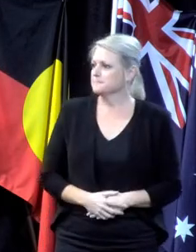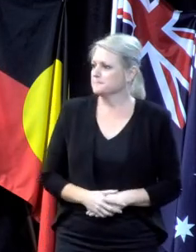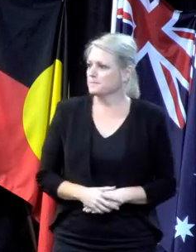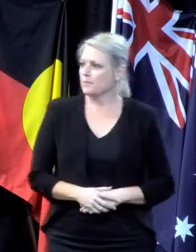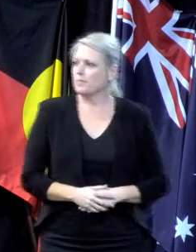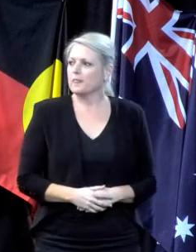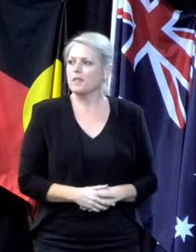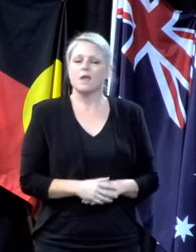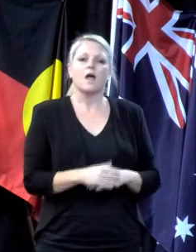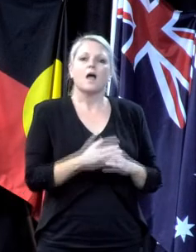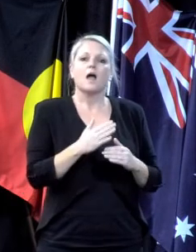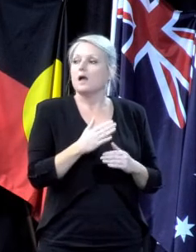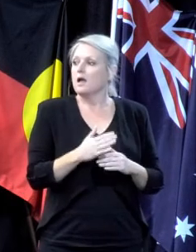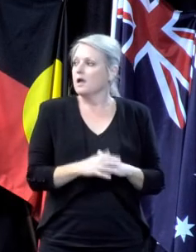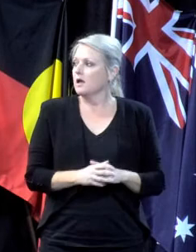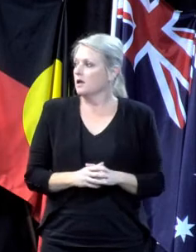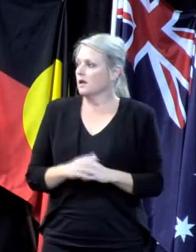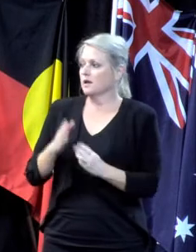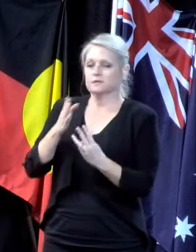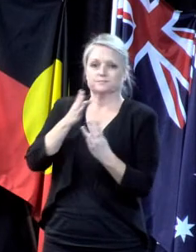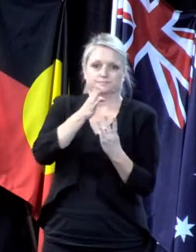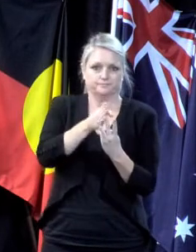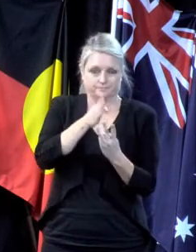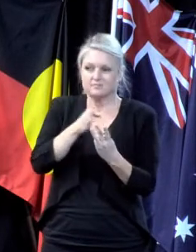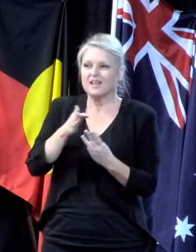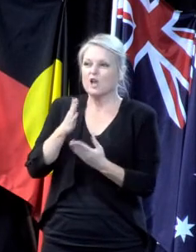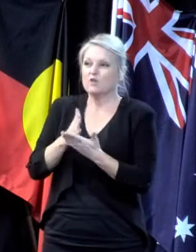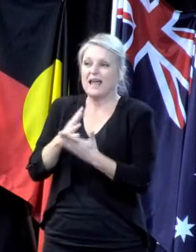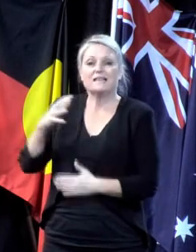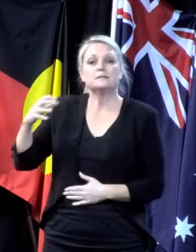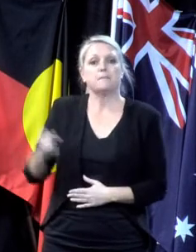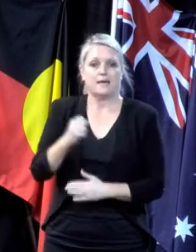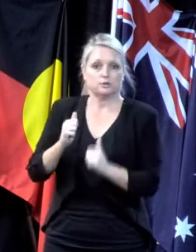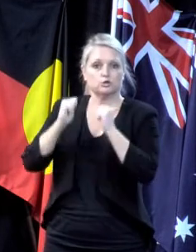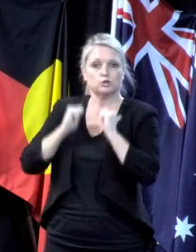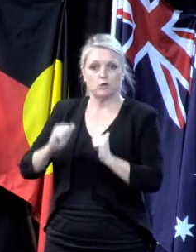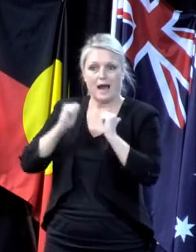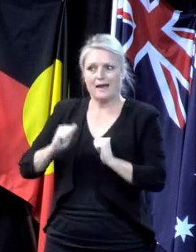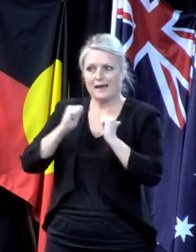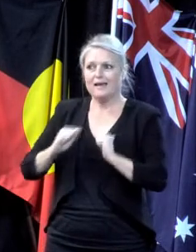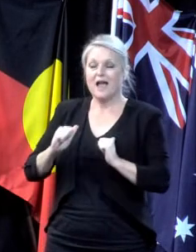That will come to, like, mandatory training, which is another question that I want to come out of the Commission. Okay. We will come to that.